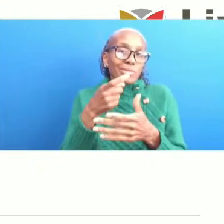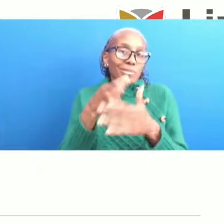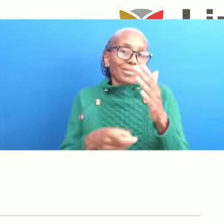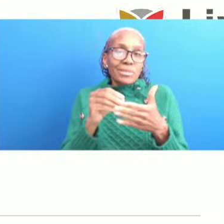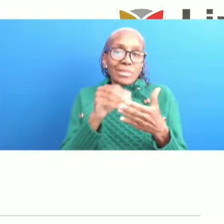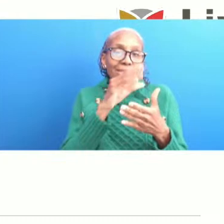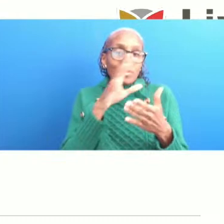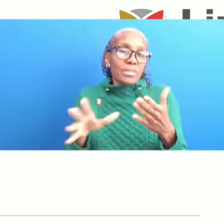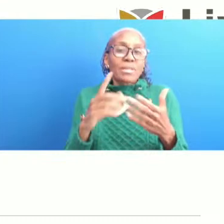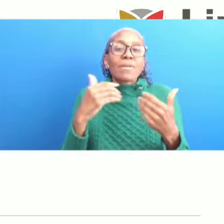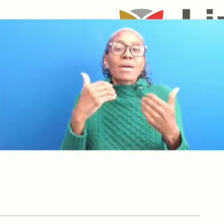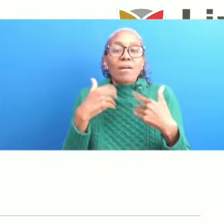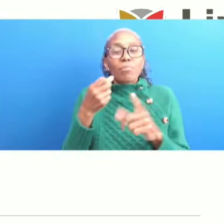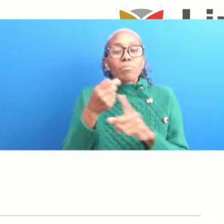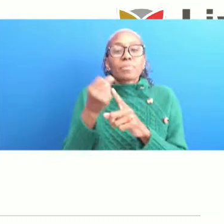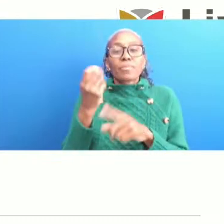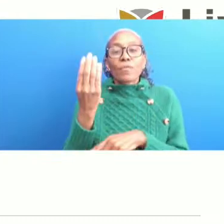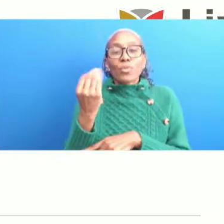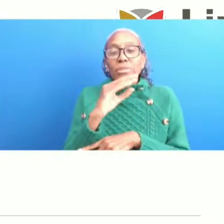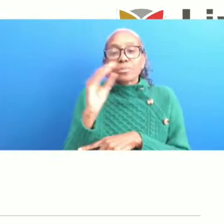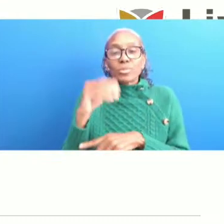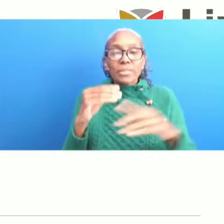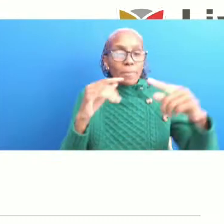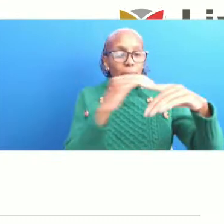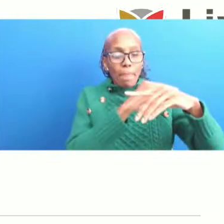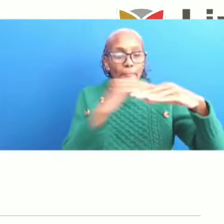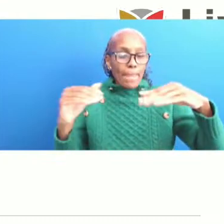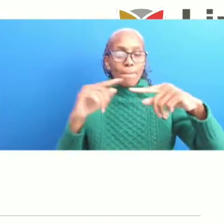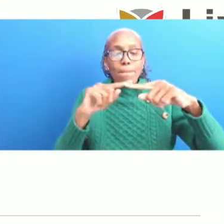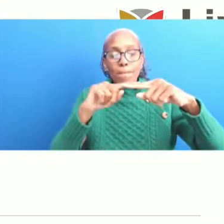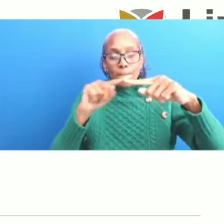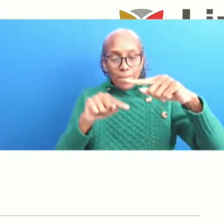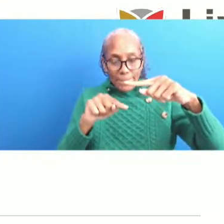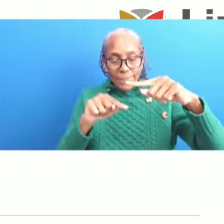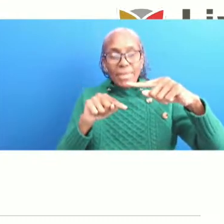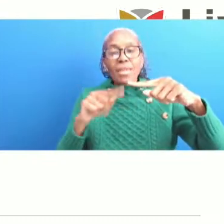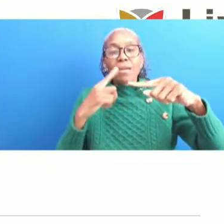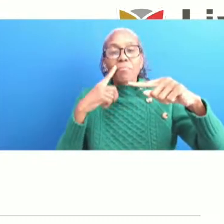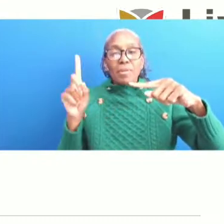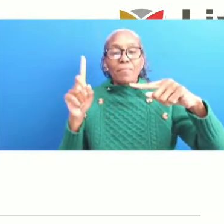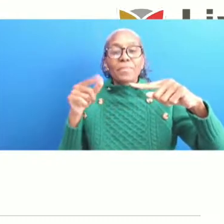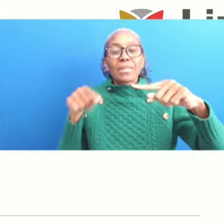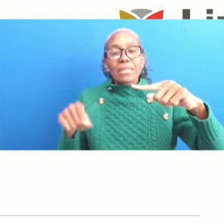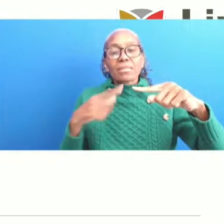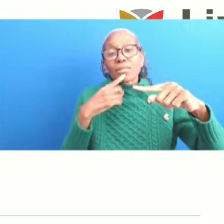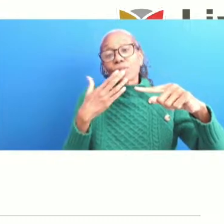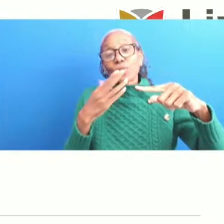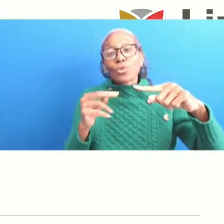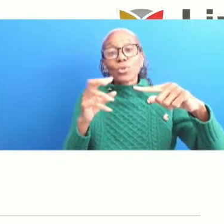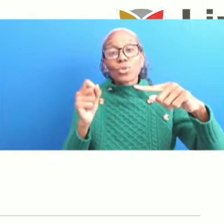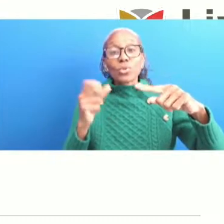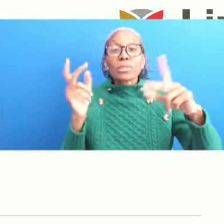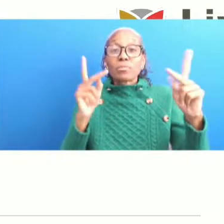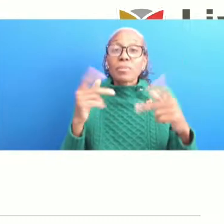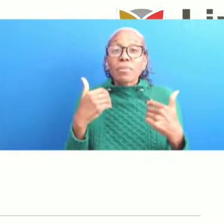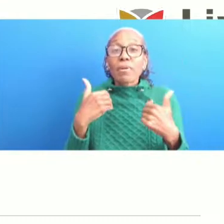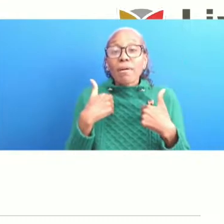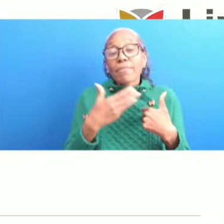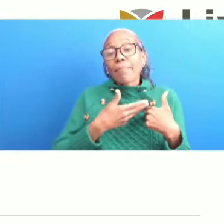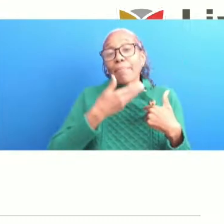ARE REPORTING THEY CAN'T ACCESS CARE DUE TO COST AND WE HAVE ACTUALLY HIT THE 14% THRESHOLD